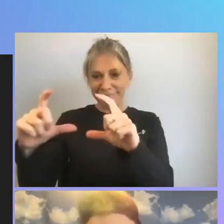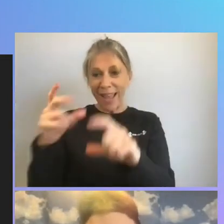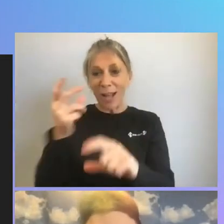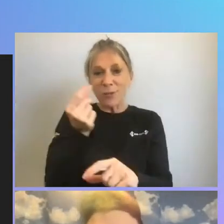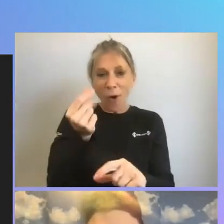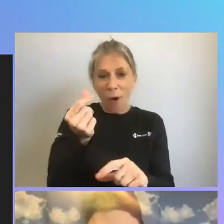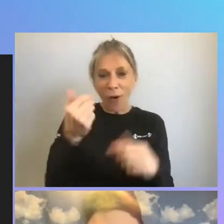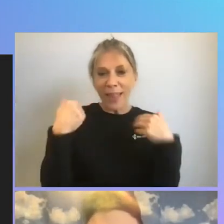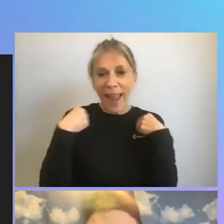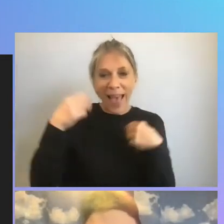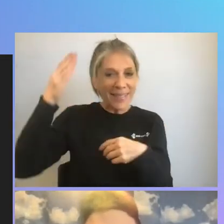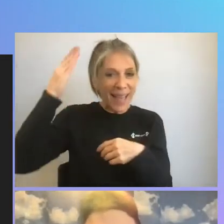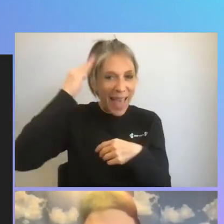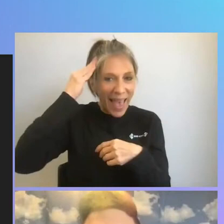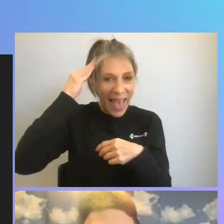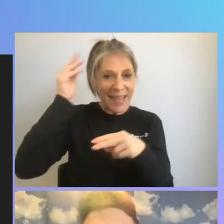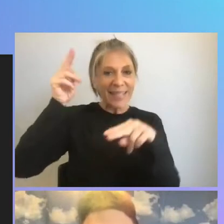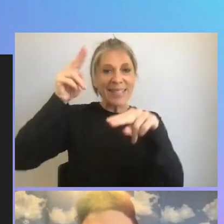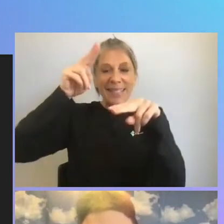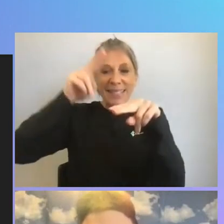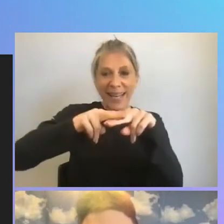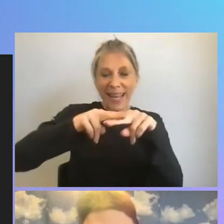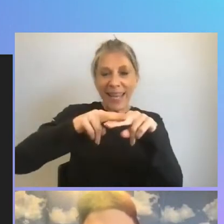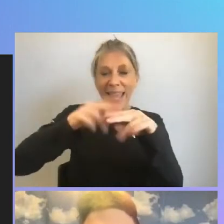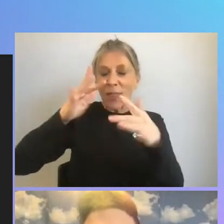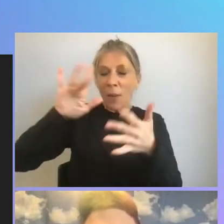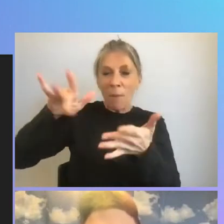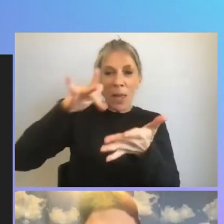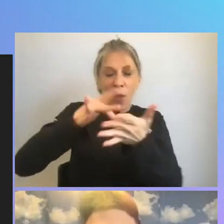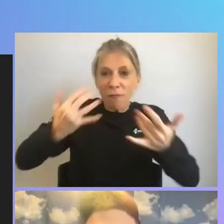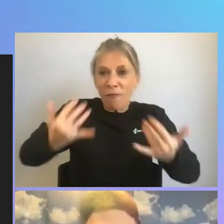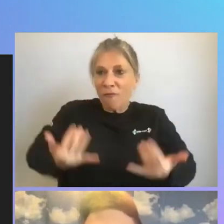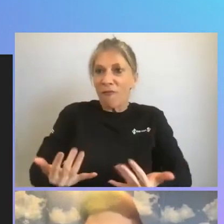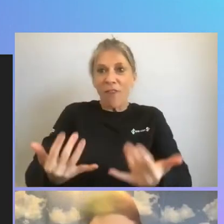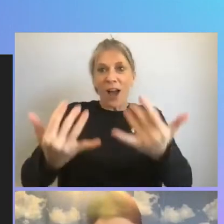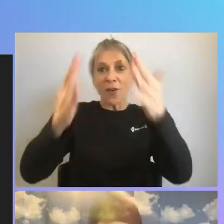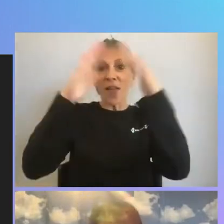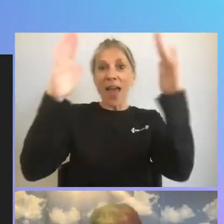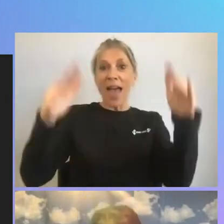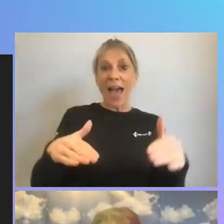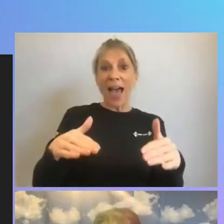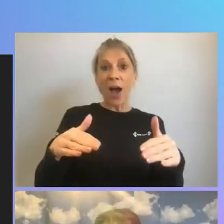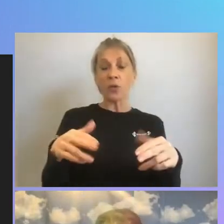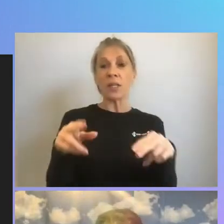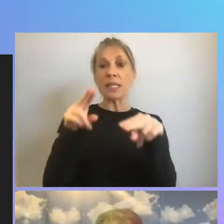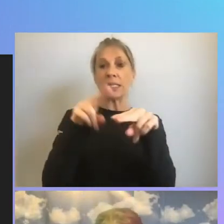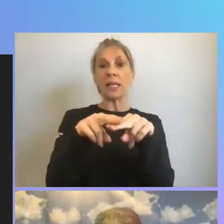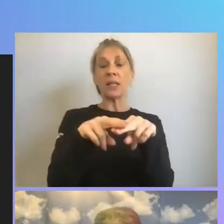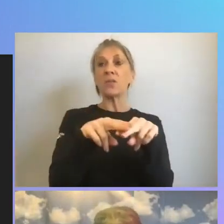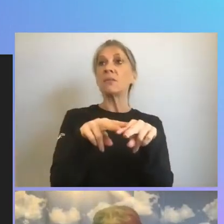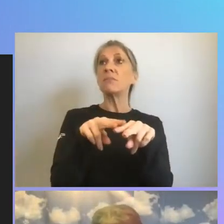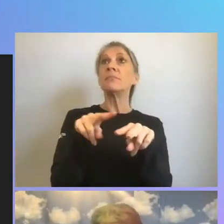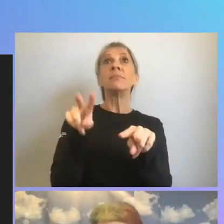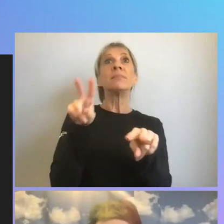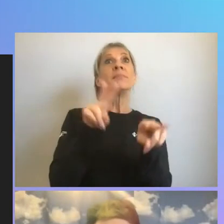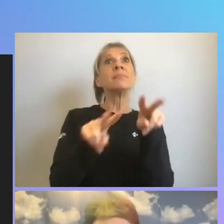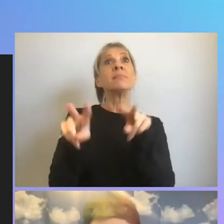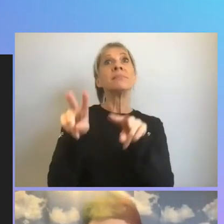wearing a hat, and he's sitting in the middle of a burning house , and he looks rather far away,